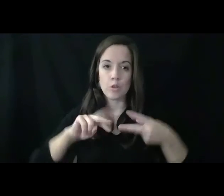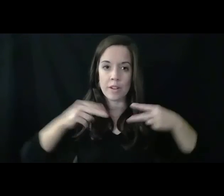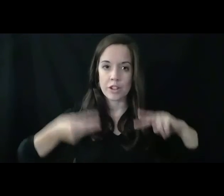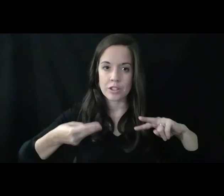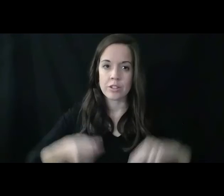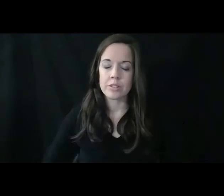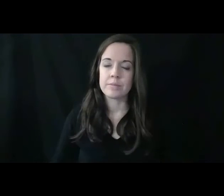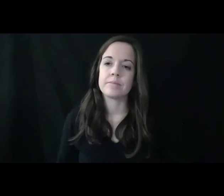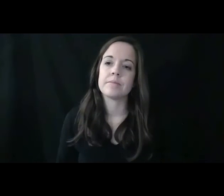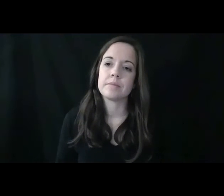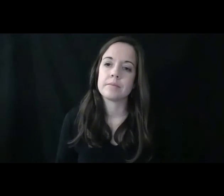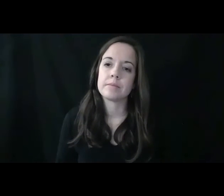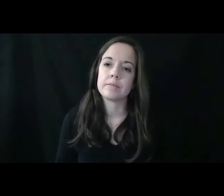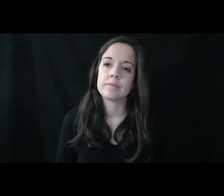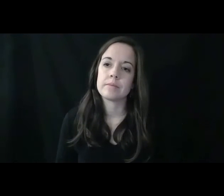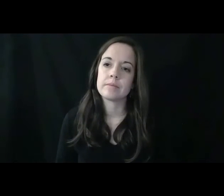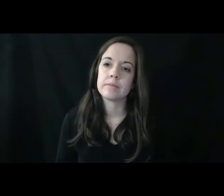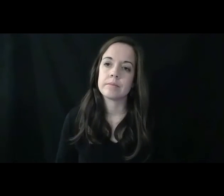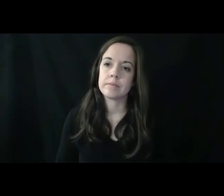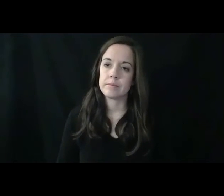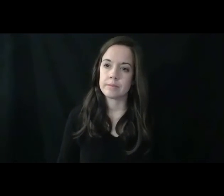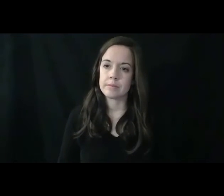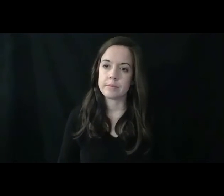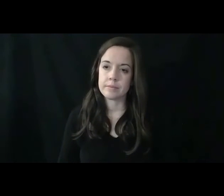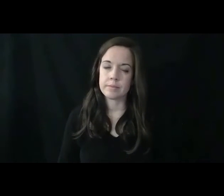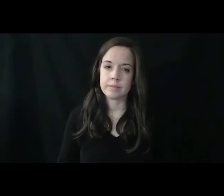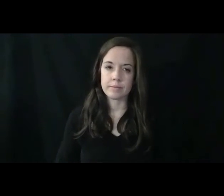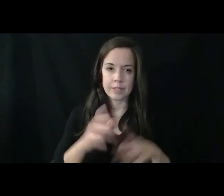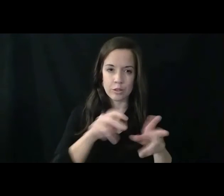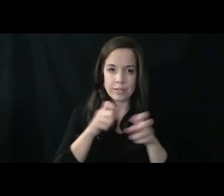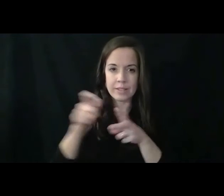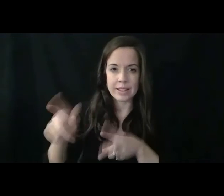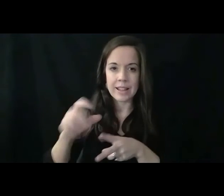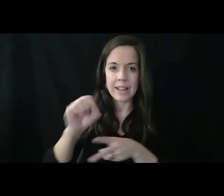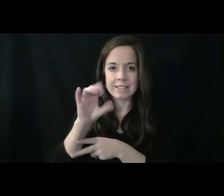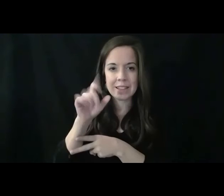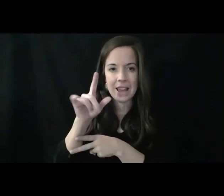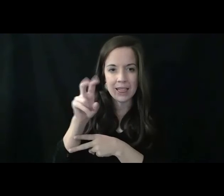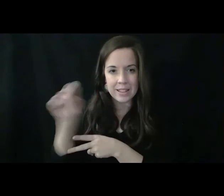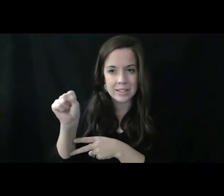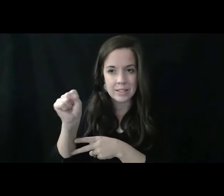Rescind the palm-dash of scallion, the final blessings of ground perilla seeds and sesame leaf.